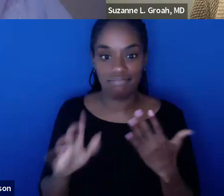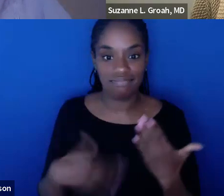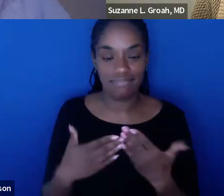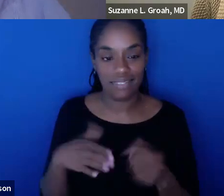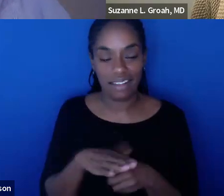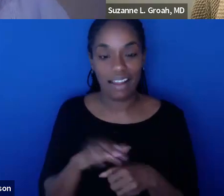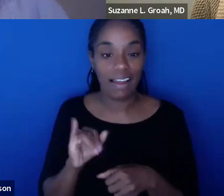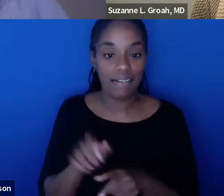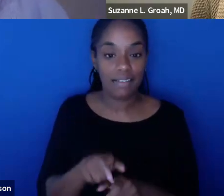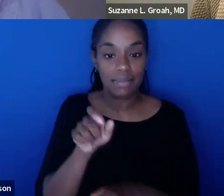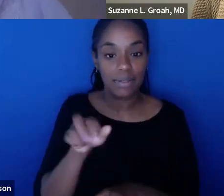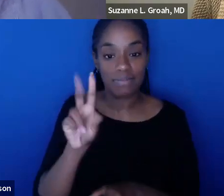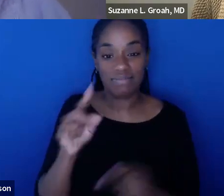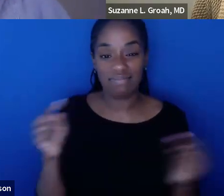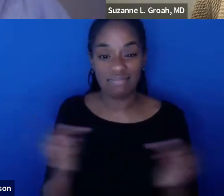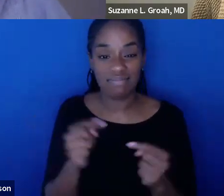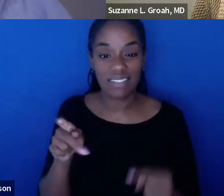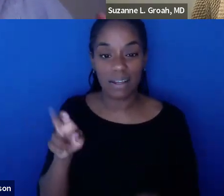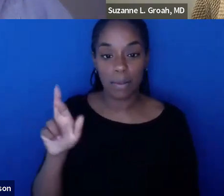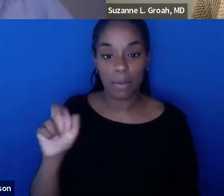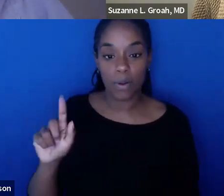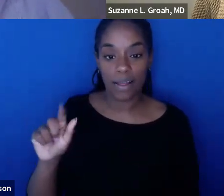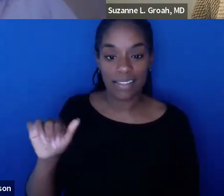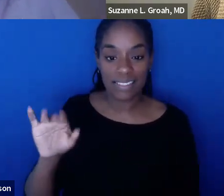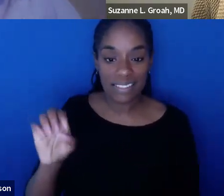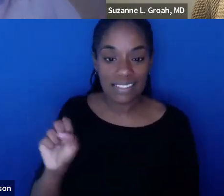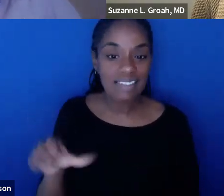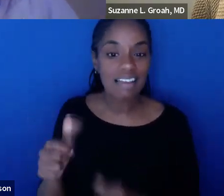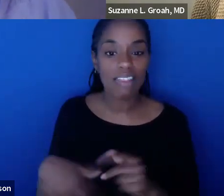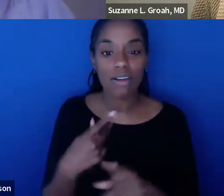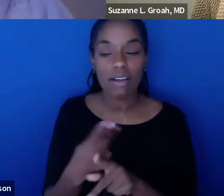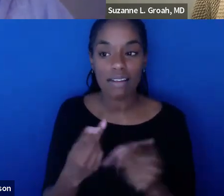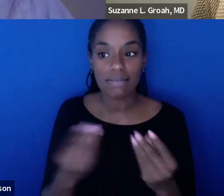injury, paralysis, other kinds of research, it just seems like we're in a boom time right now.